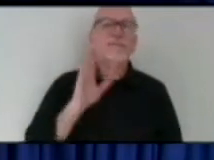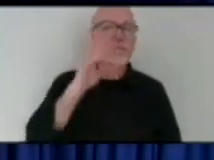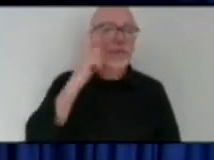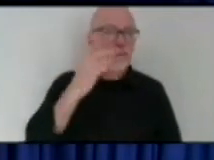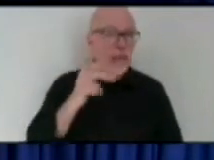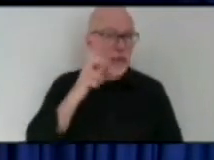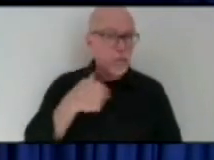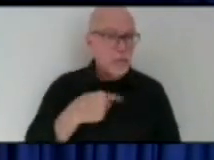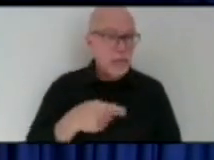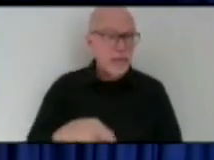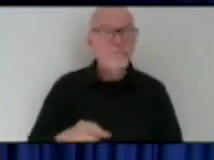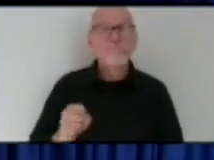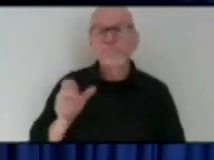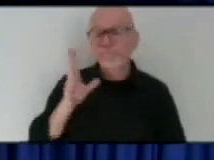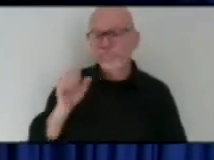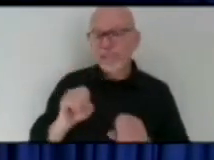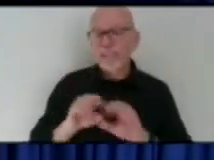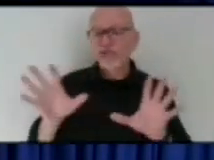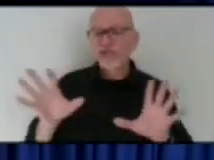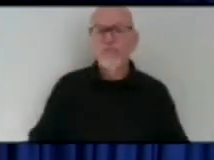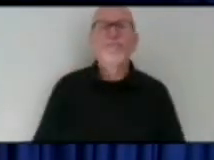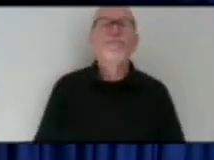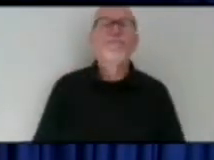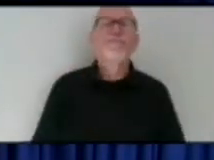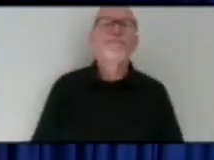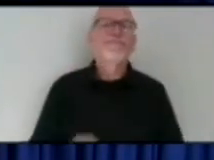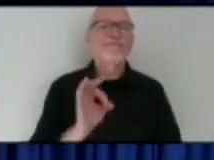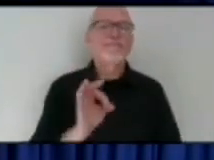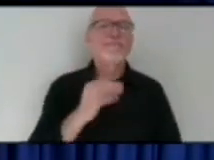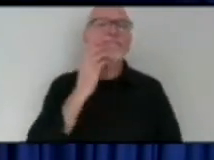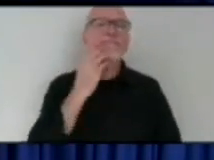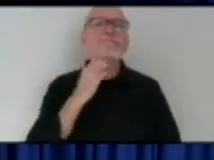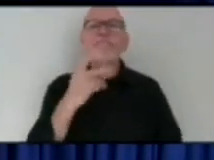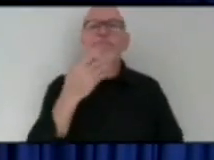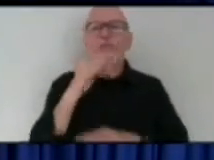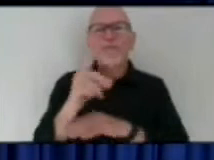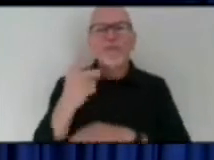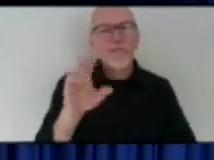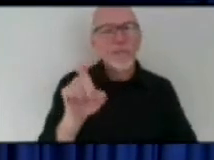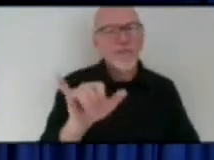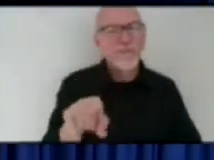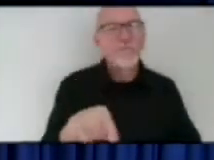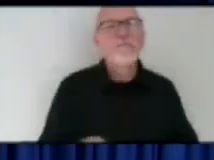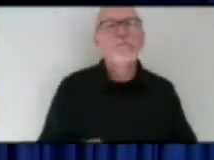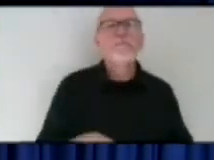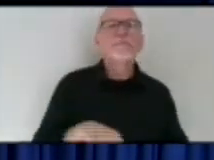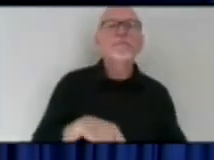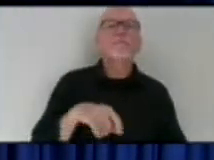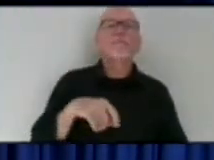Loud and clear. Perfect. Alright. Good afternoon to you, Dr Box. Um, I sort of